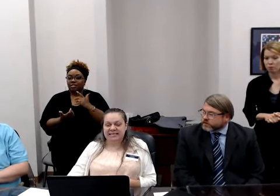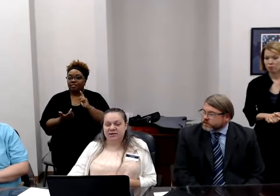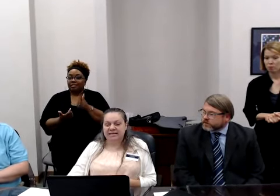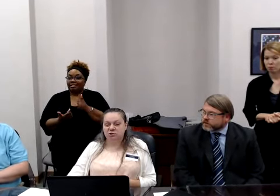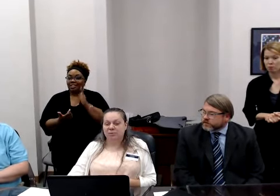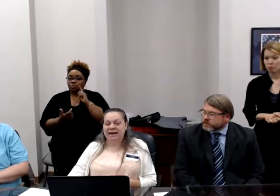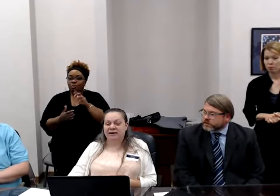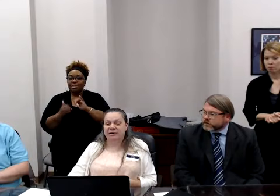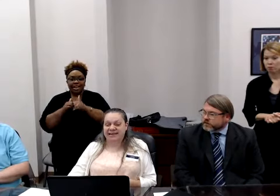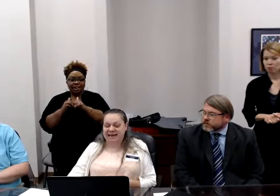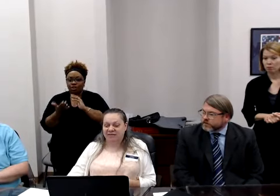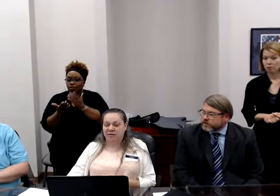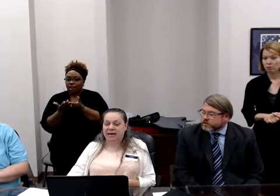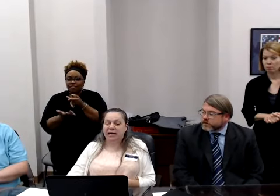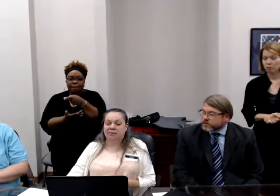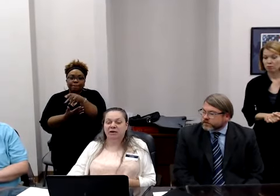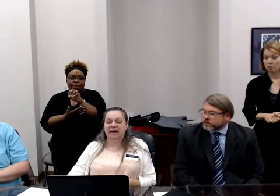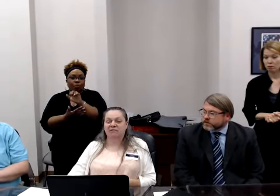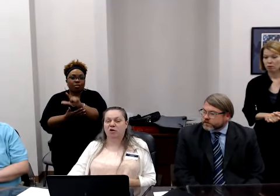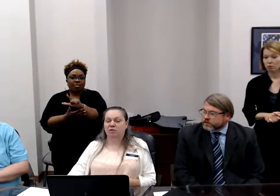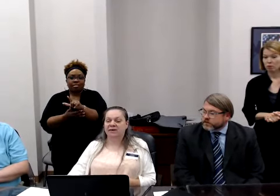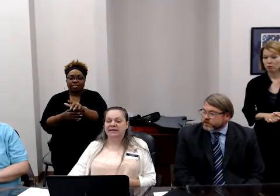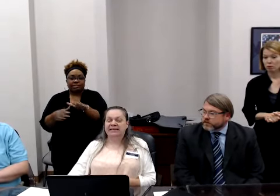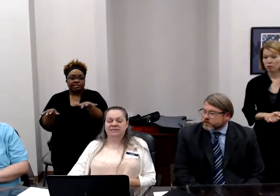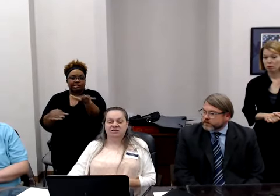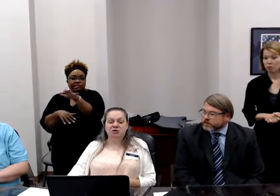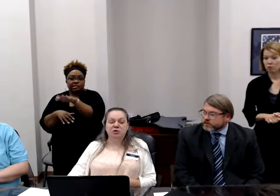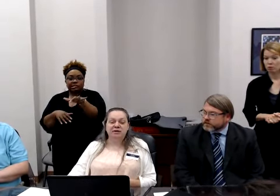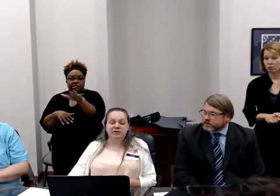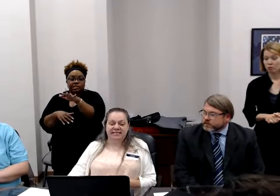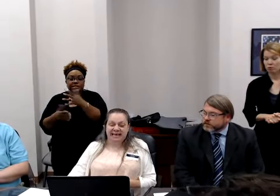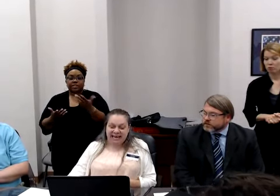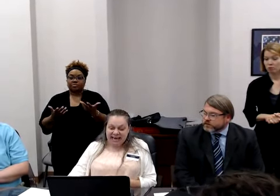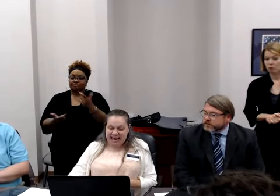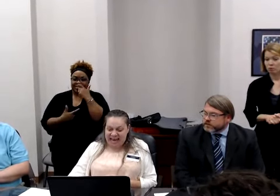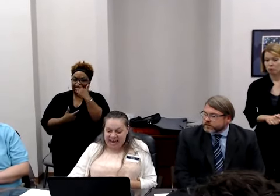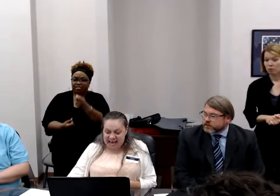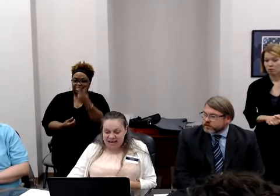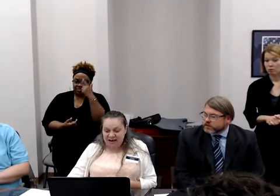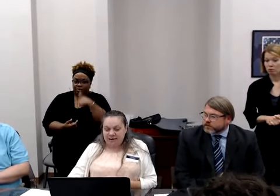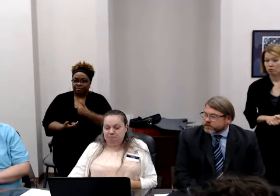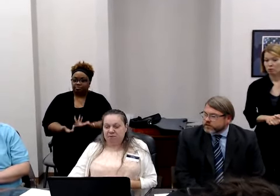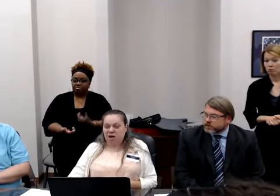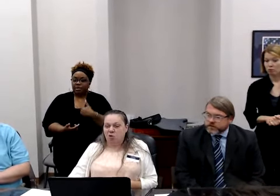So, this will be a good thing for me and I'm looking forward to using it.